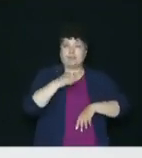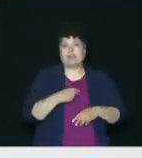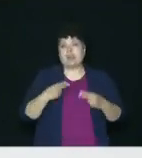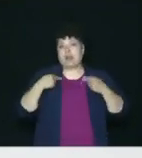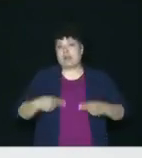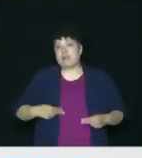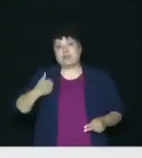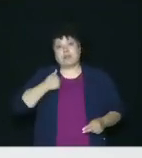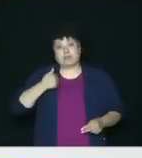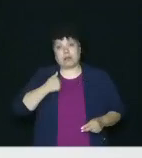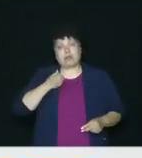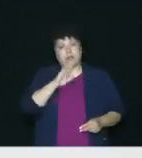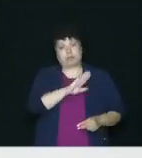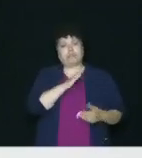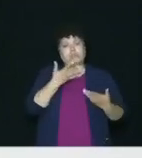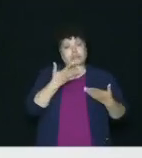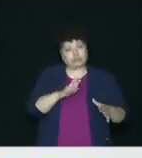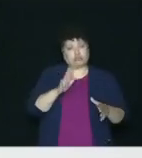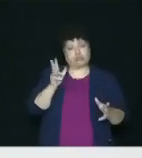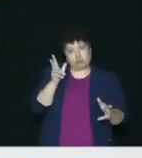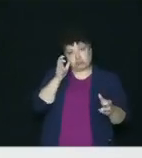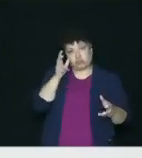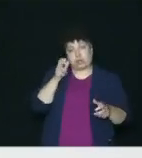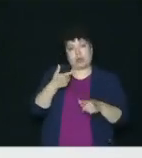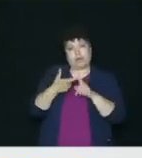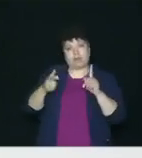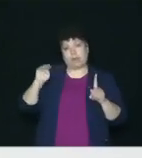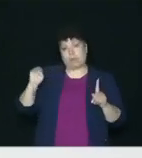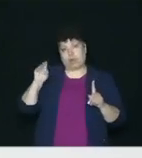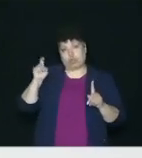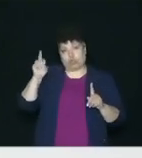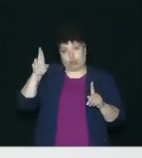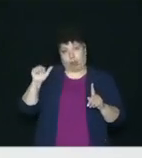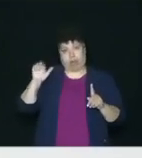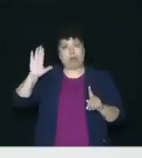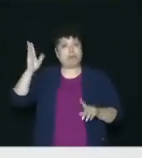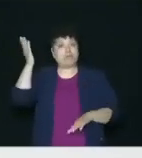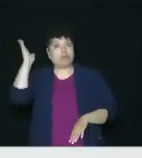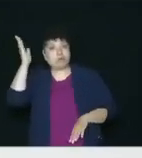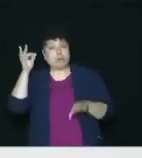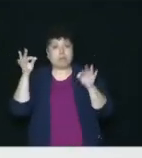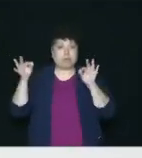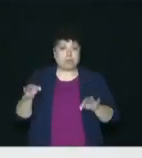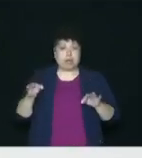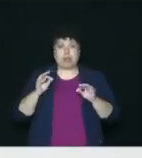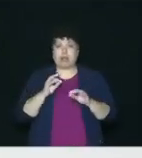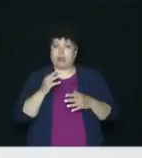1.7 MILLION CHILDREN IN CANADA ARE NOW ELIGIBLE FOR THIS VACCINATION.